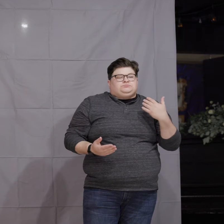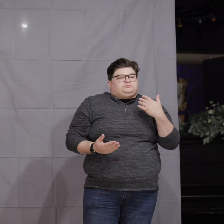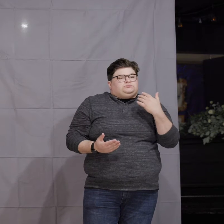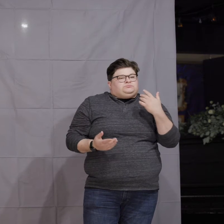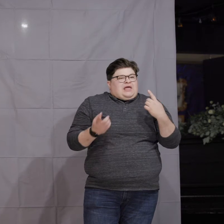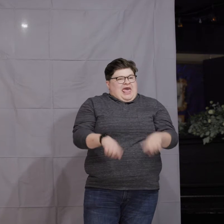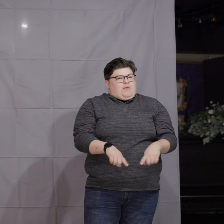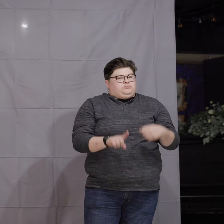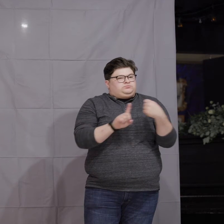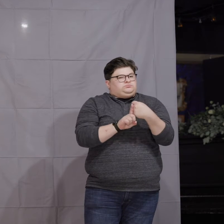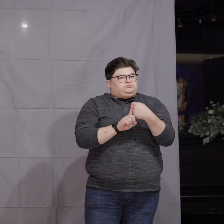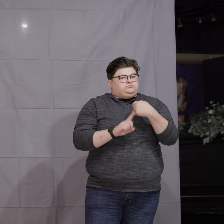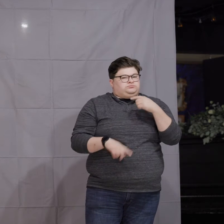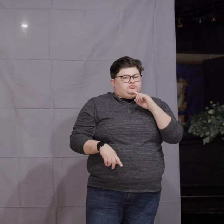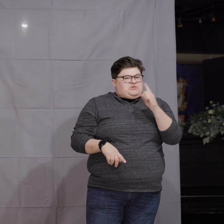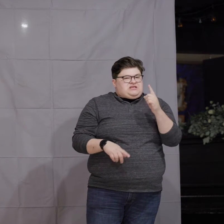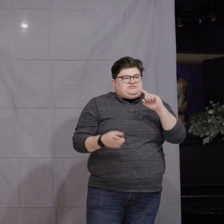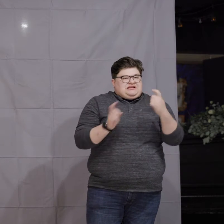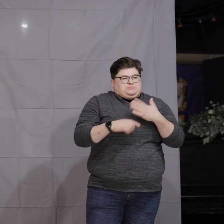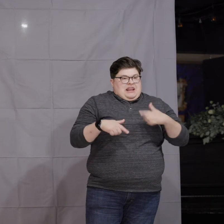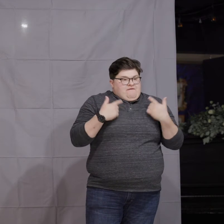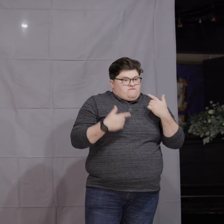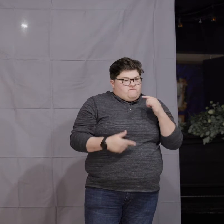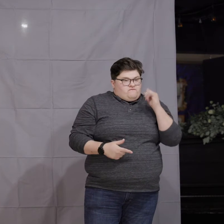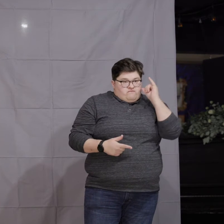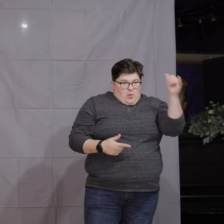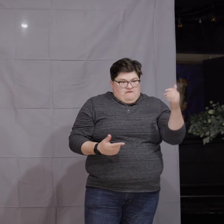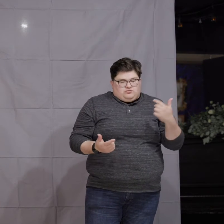There was another night that changed my life forever.